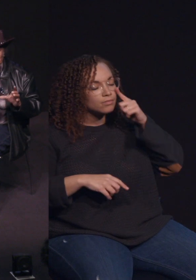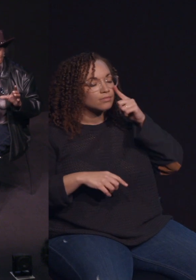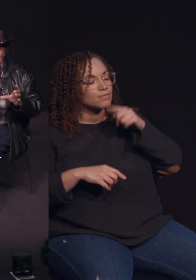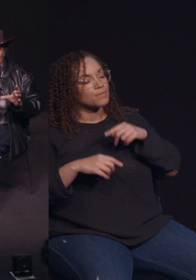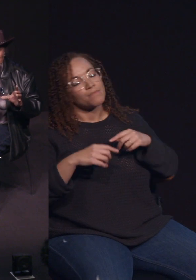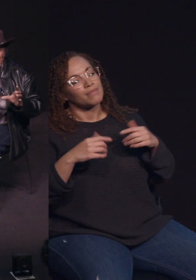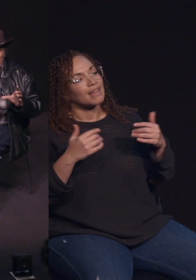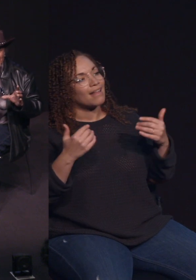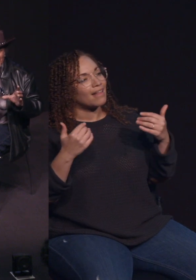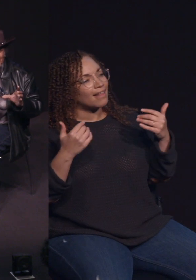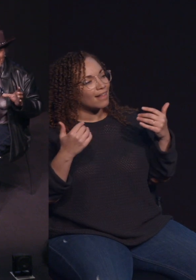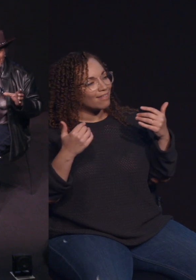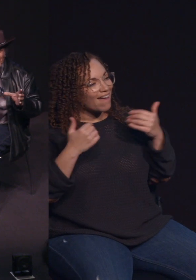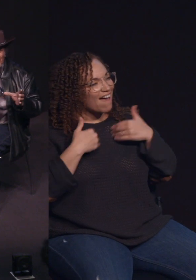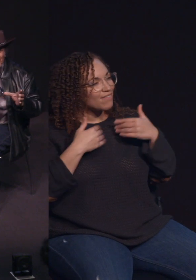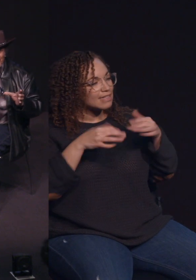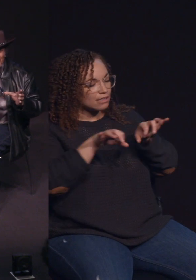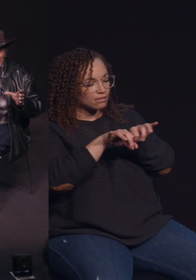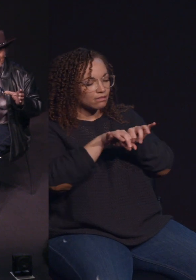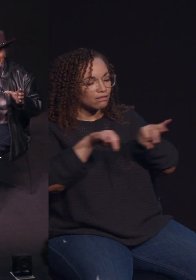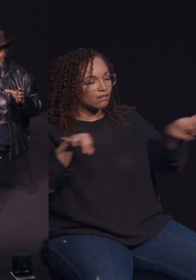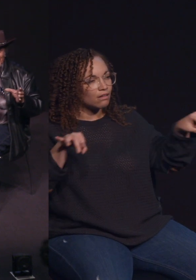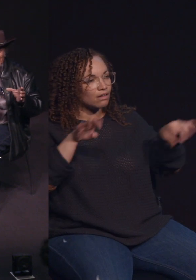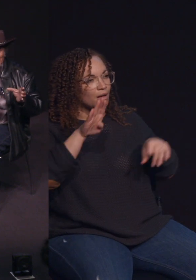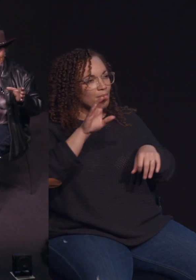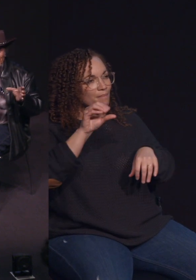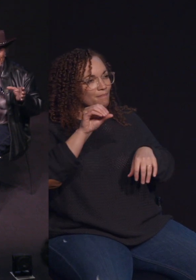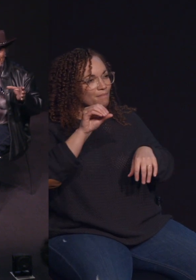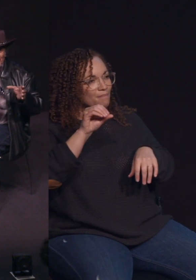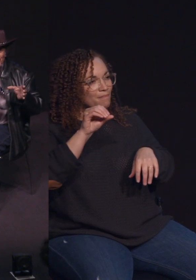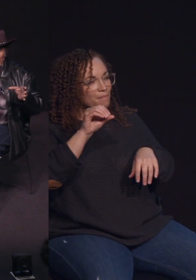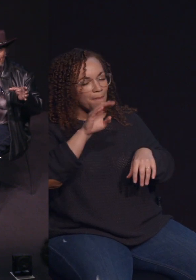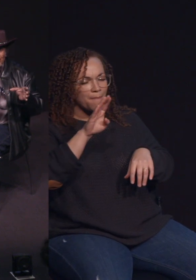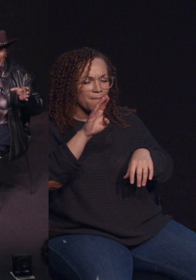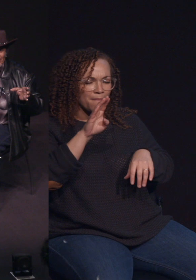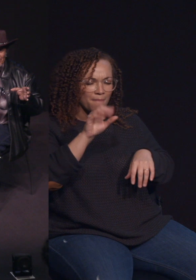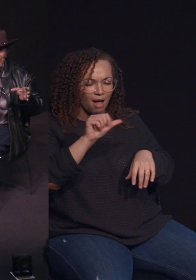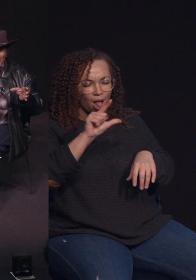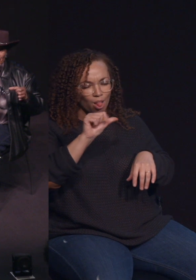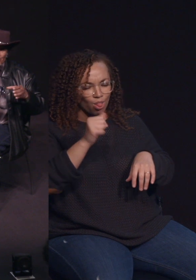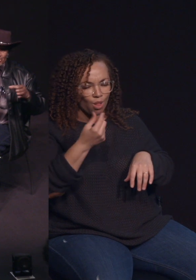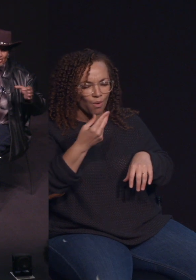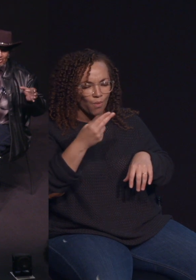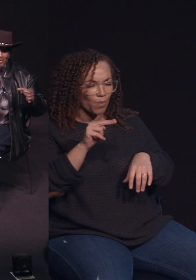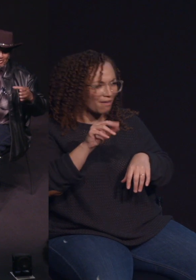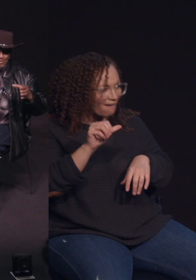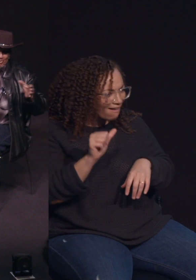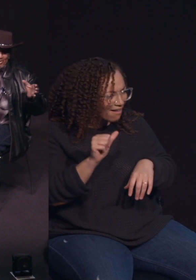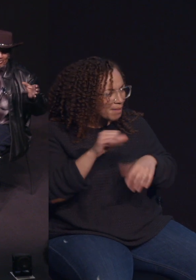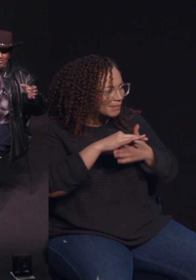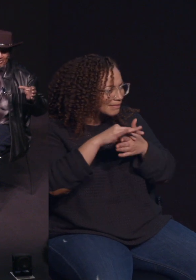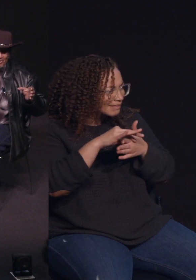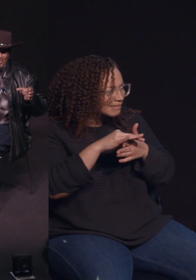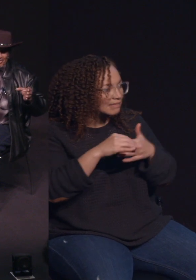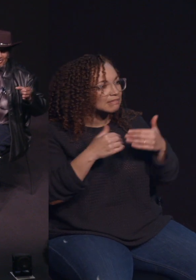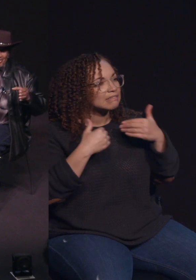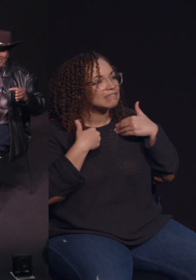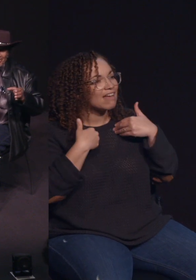steak baloney, round, and they had the saltine crackers. They didn't call it a saltine. They just say crackers.